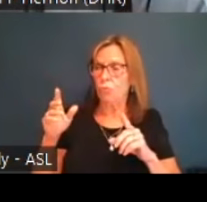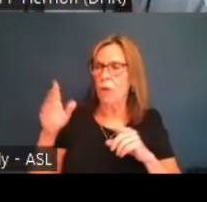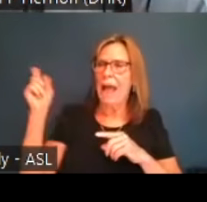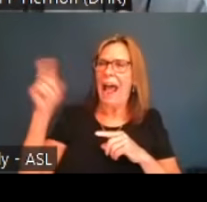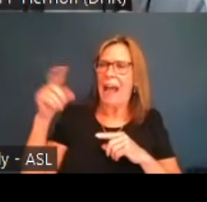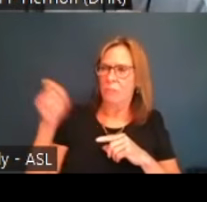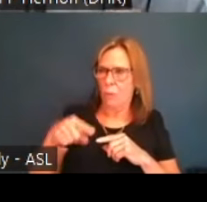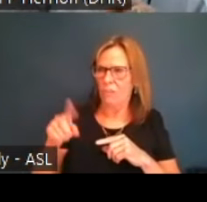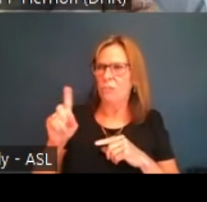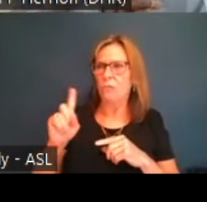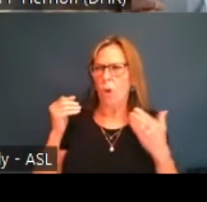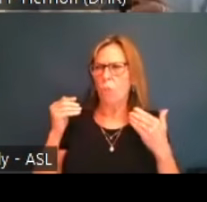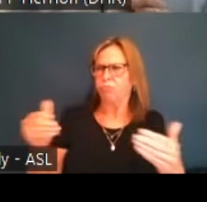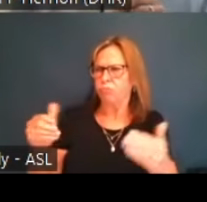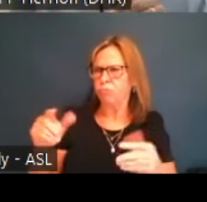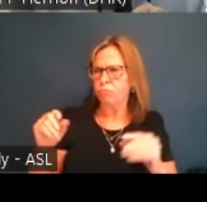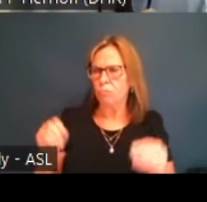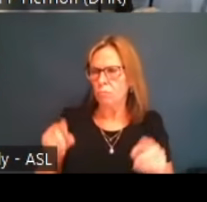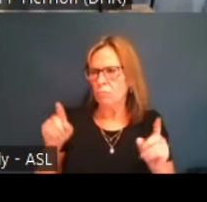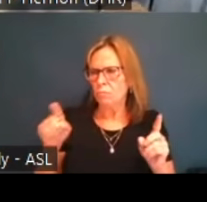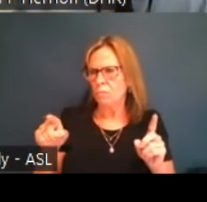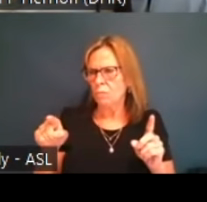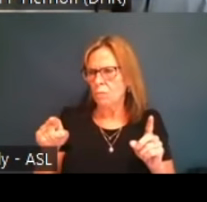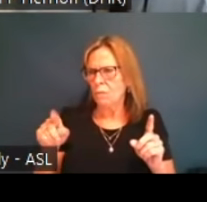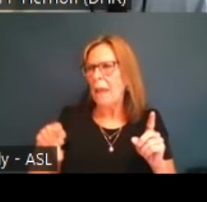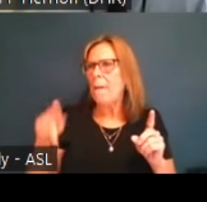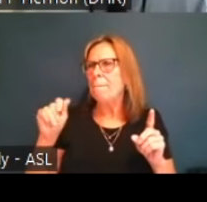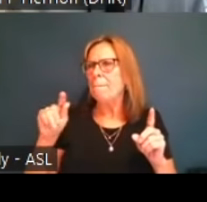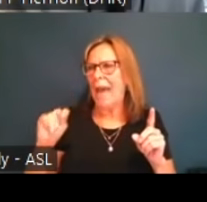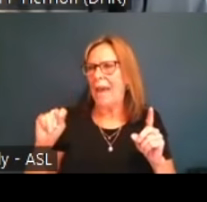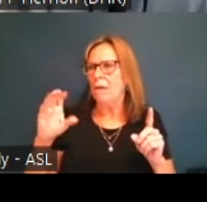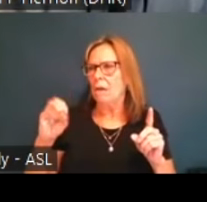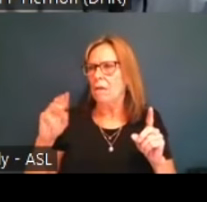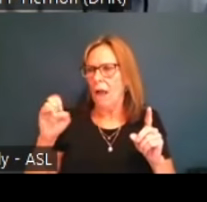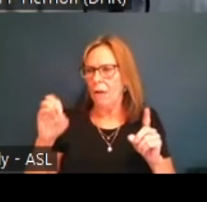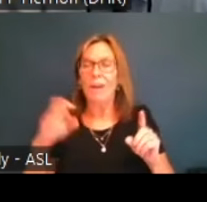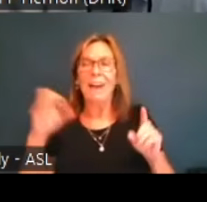I'm multitasking, sent out an e-mail, my hand was not up, I will lower it now, Thank you for a great presentation though, » JOHN HERRION: You're welcome